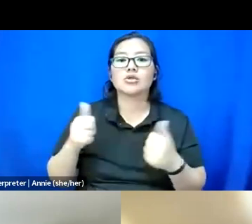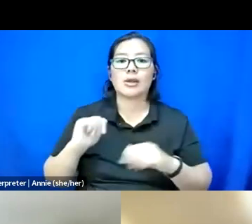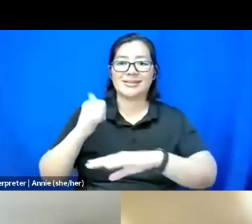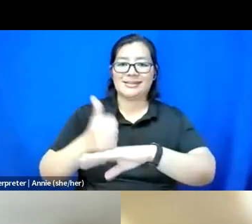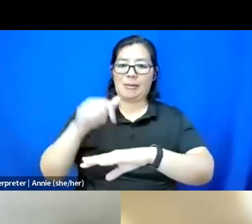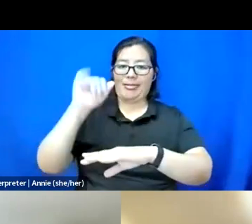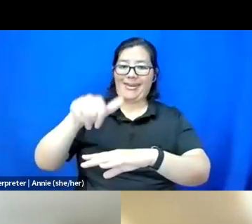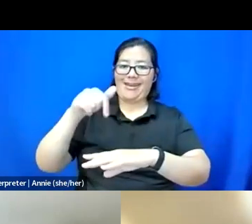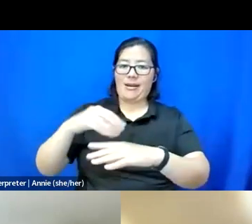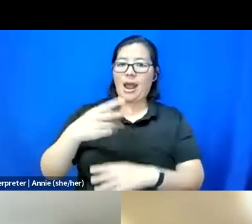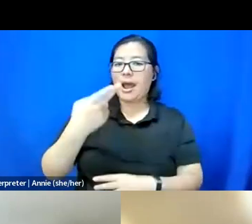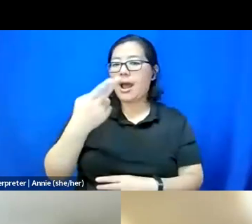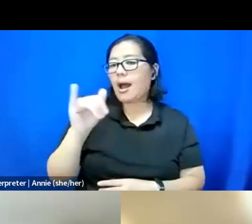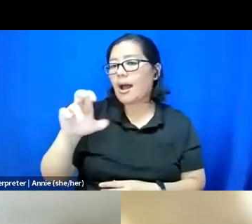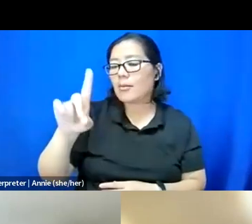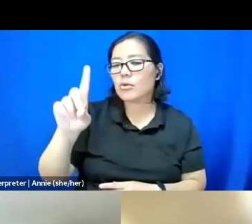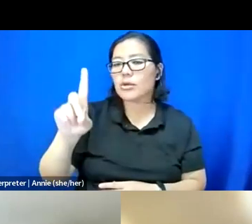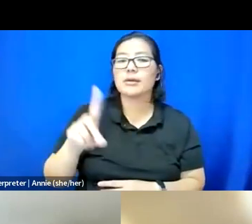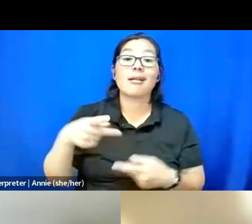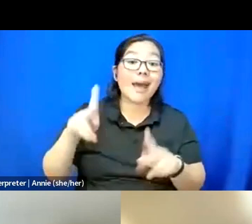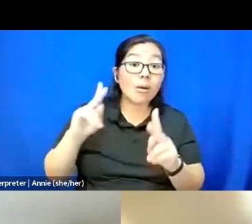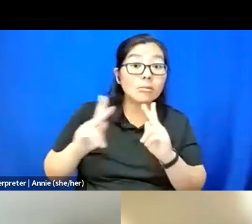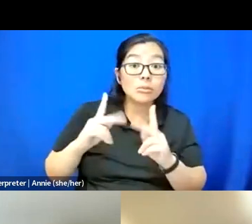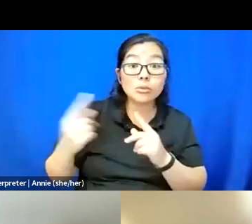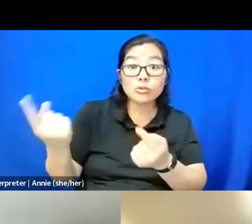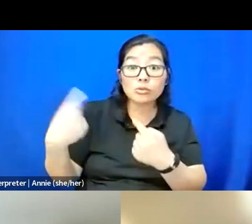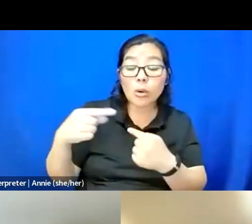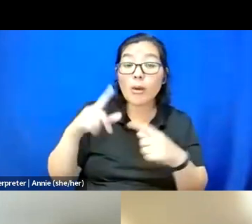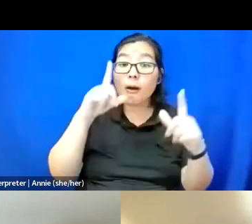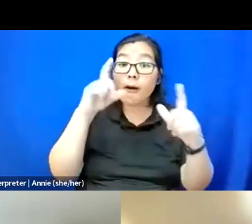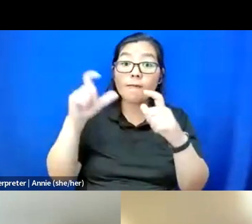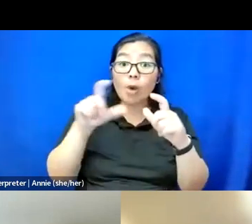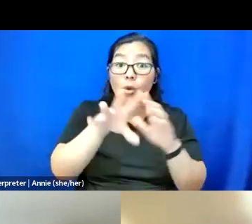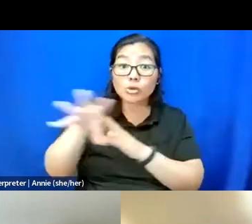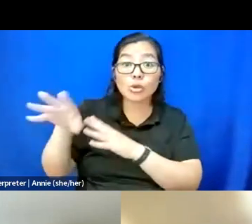Allowing folks to attend photo shoots via my Patreon.